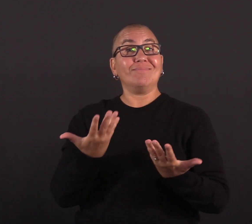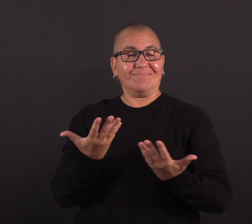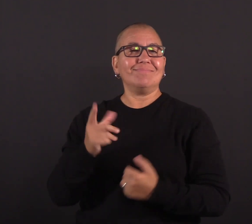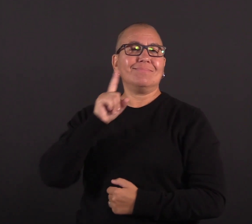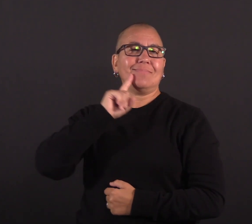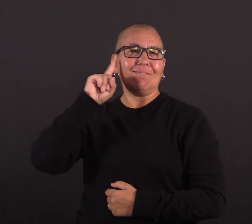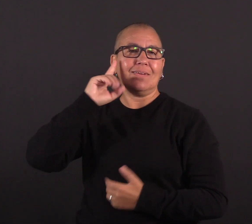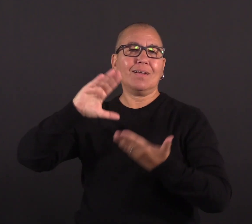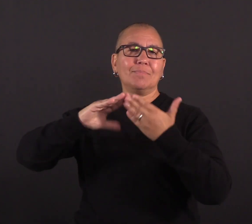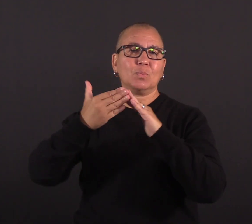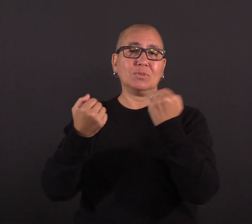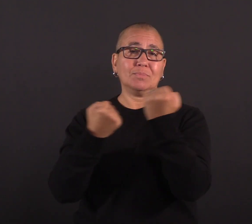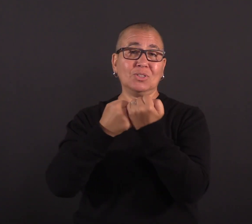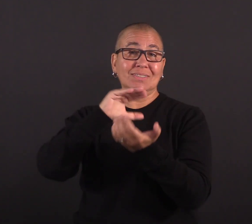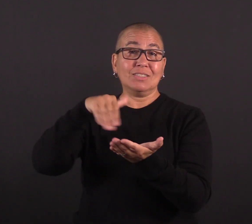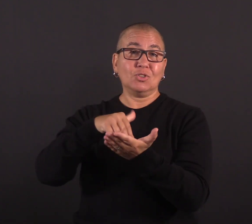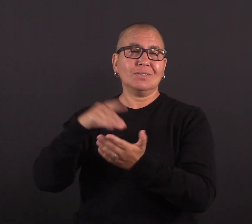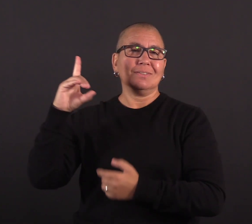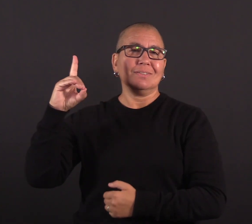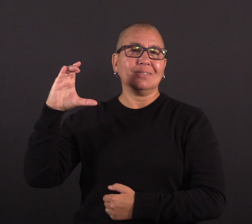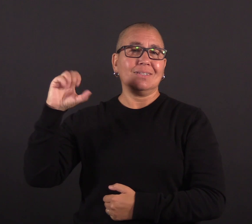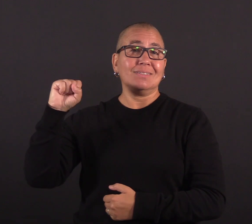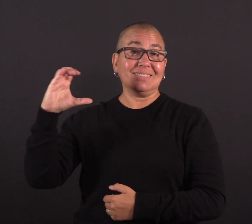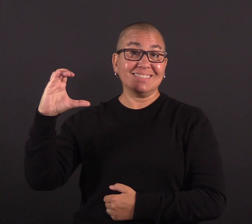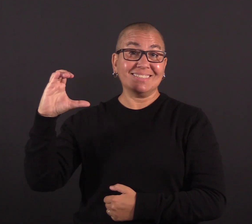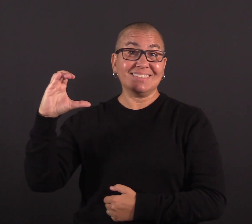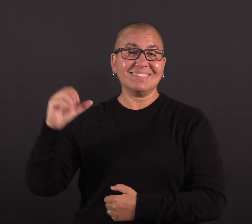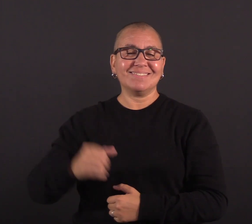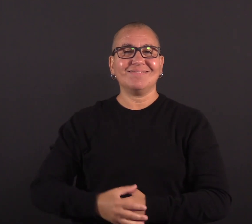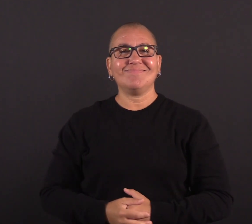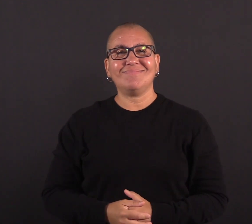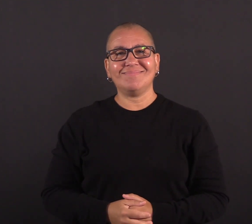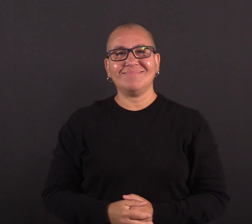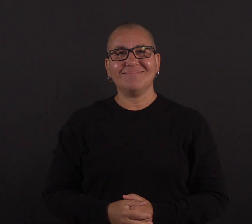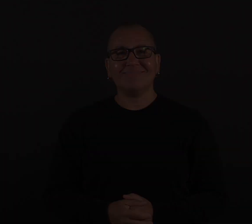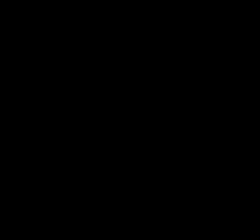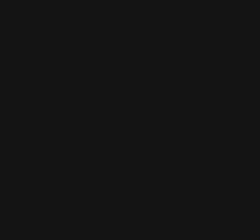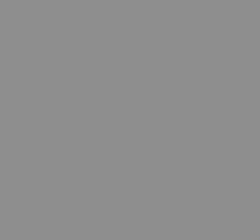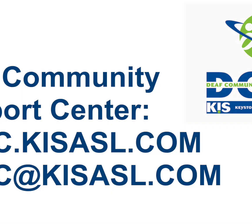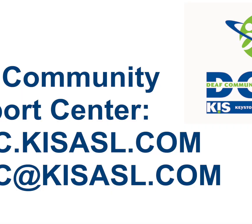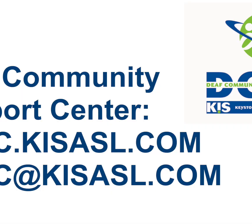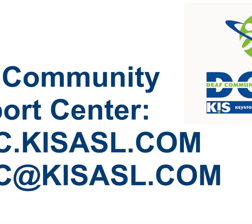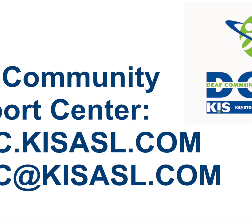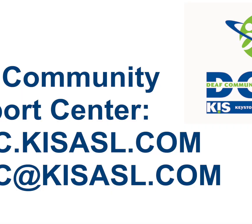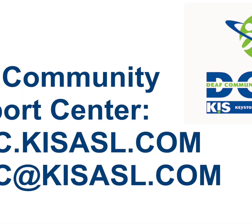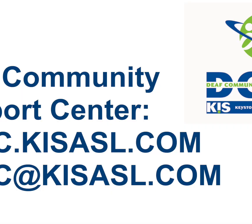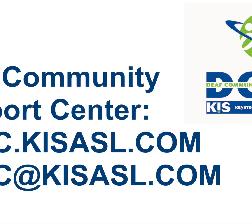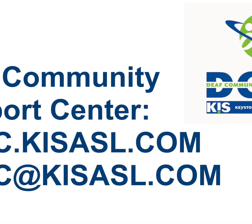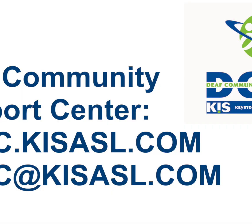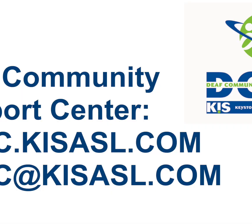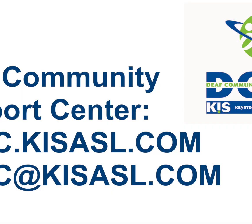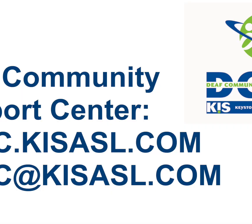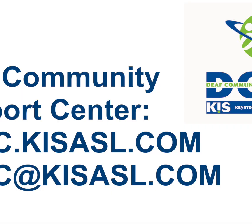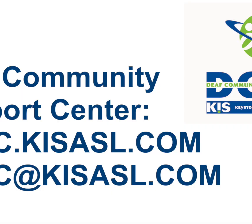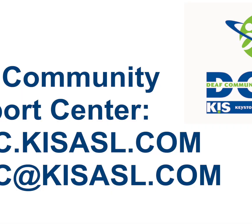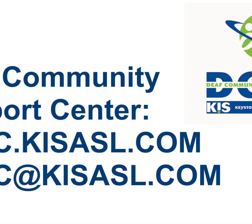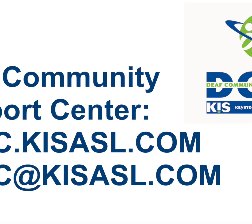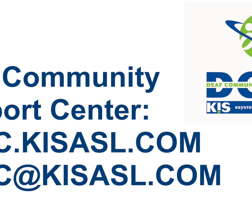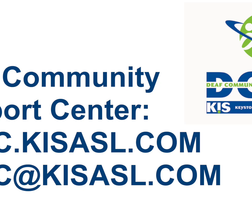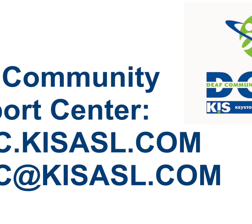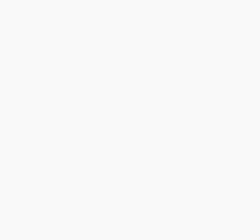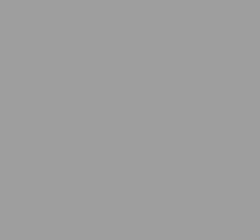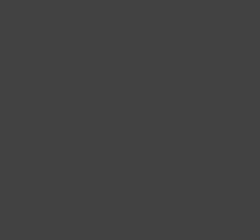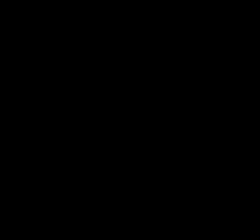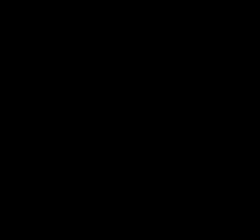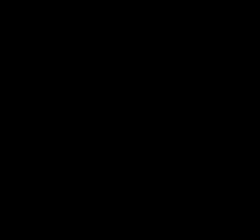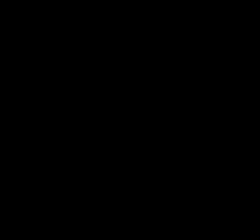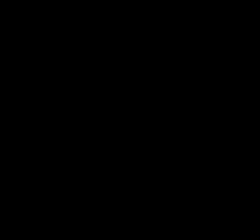briefly described on the 2nd page of the documents.